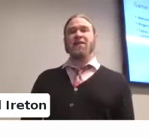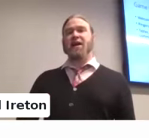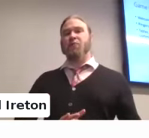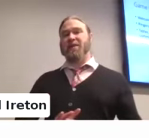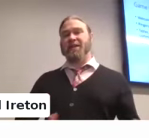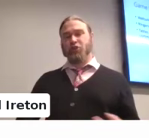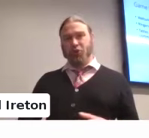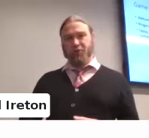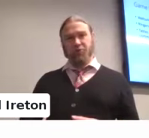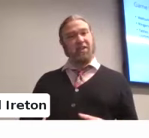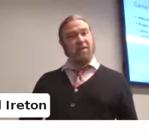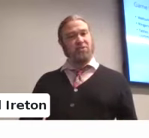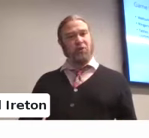So we arrange our tables from lowest commitment and commitment when we refer to kind of a difficulty level and time.